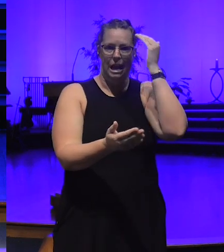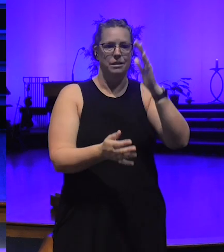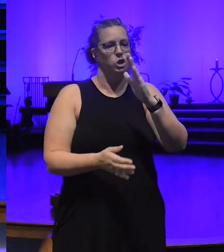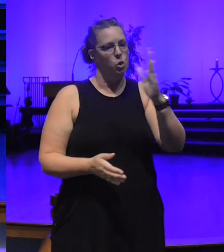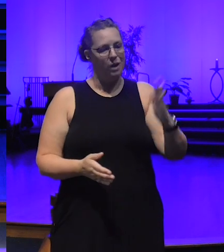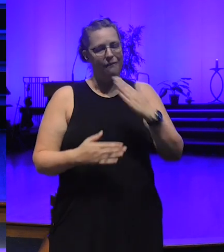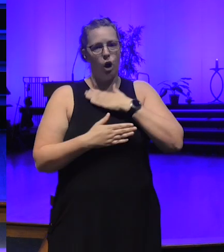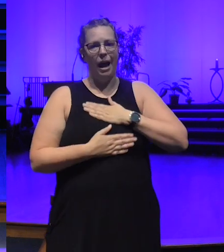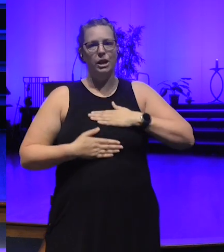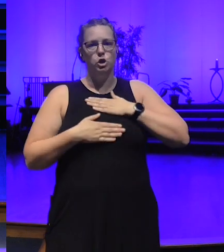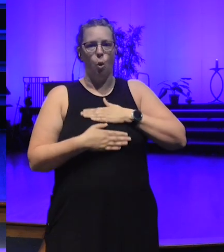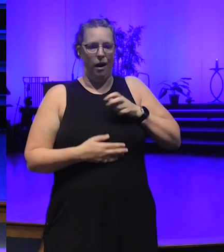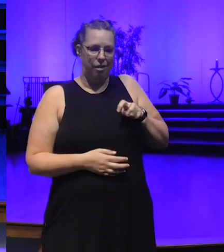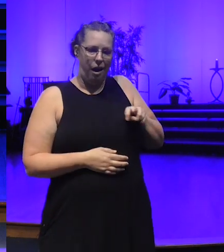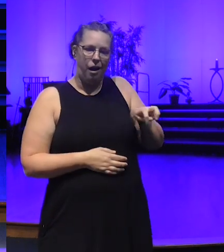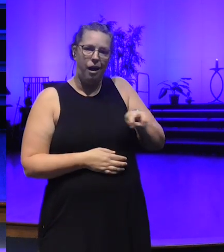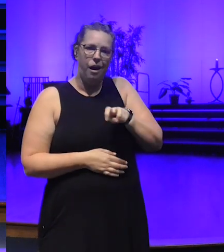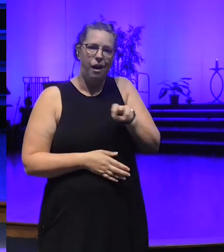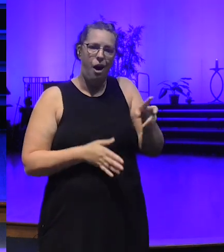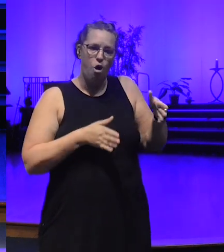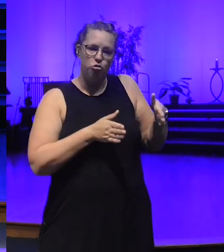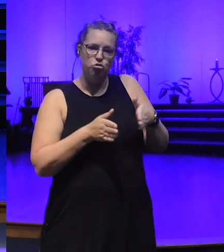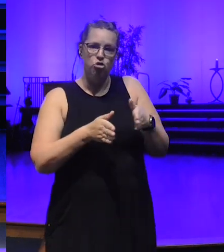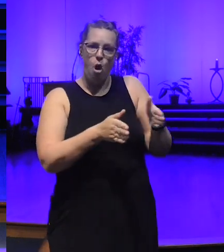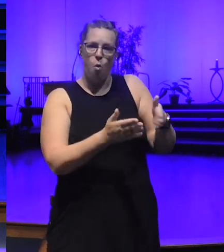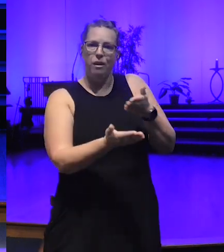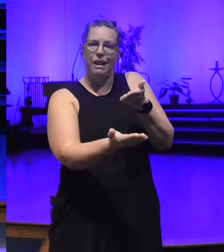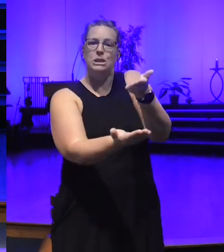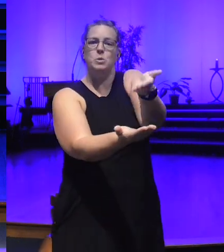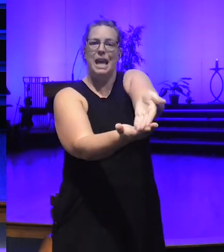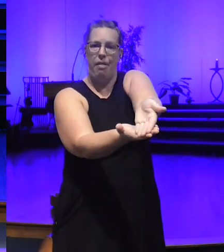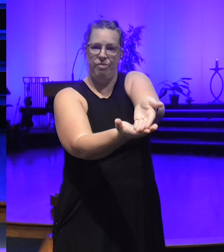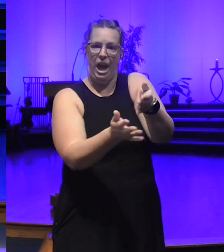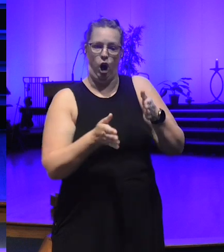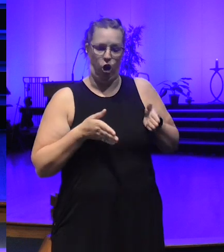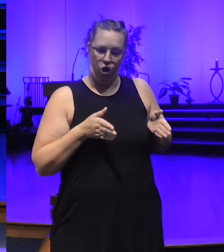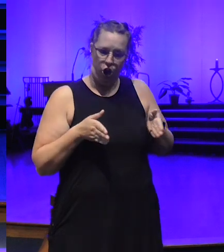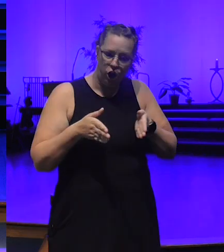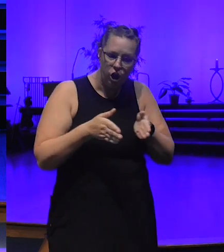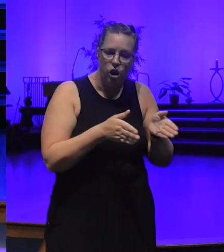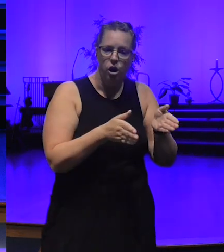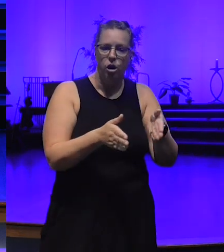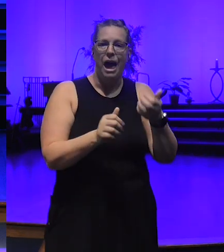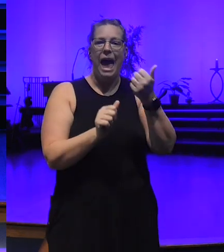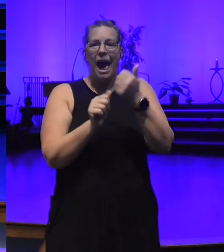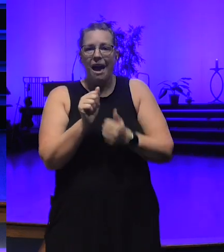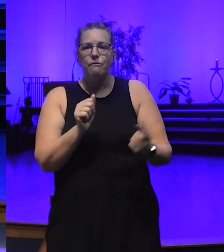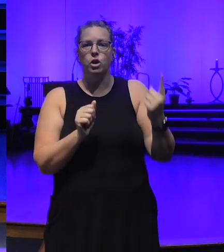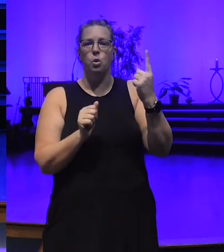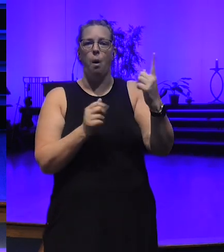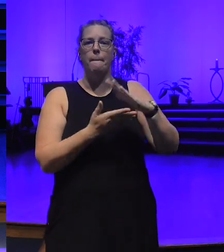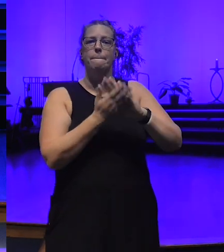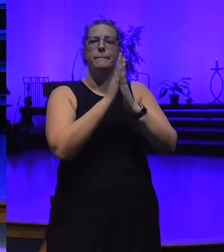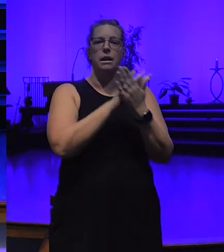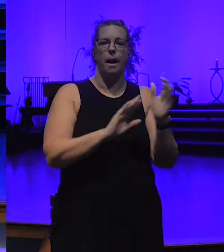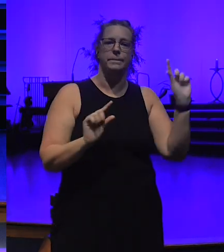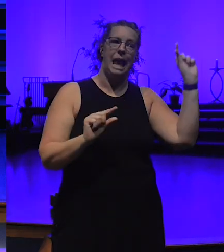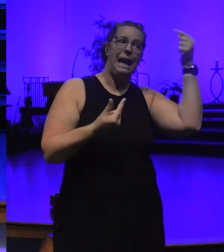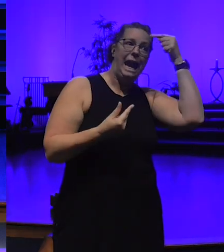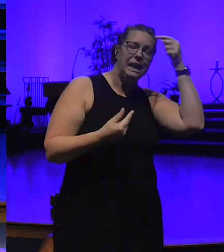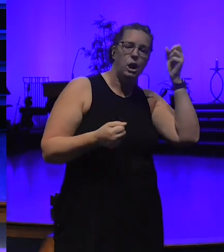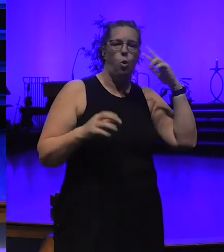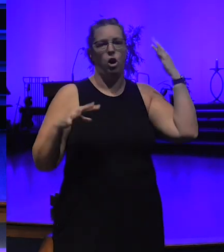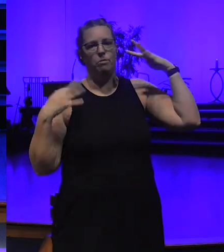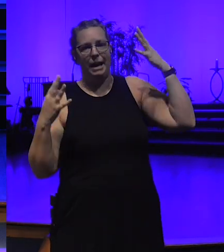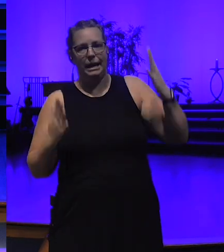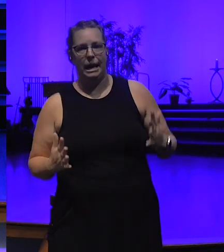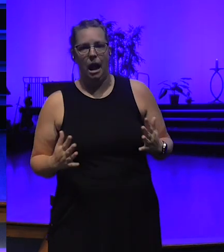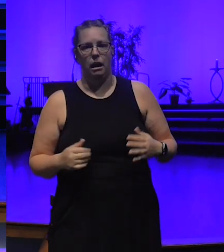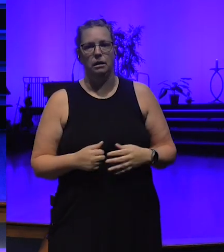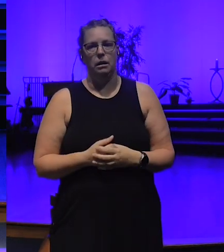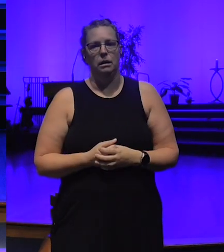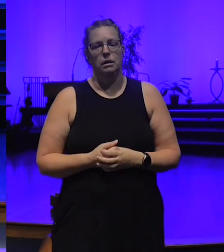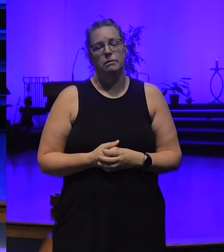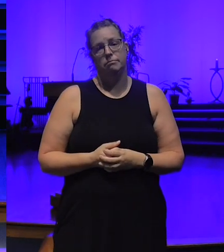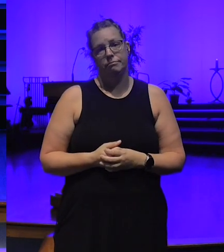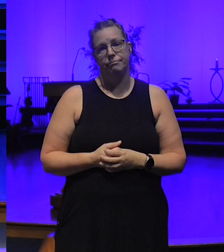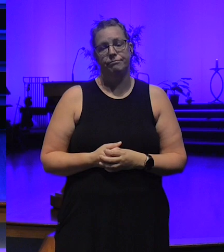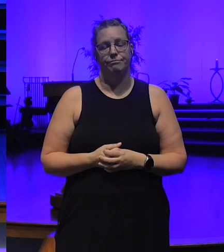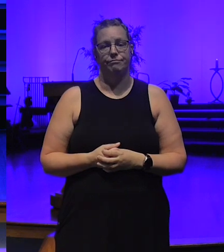here and now before before you know it everyone in your life becomes either an idiot or a maniac